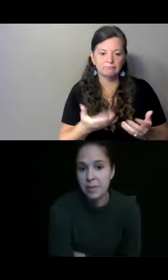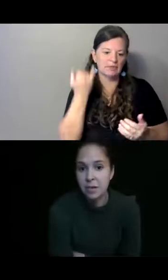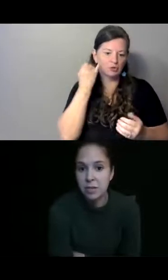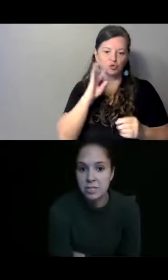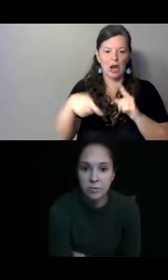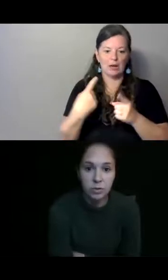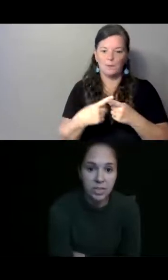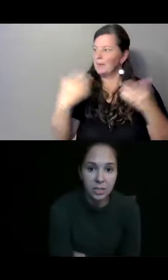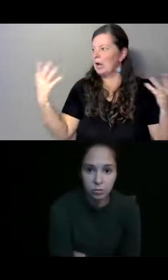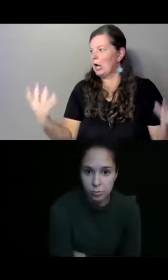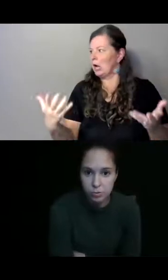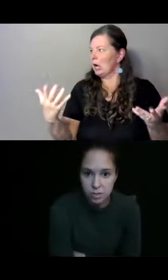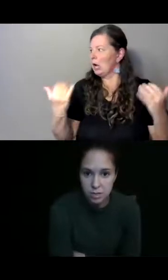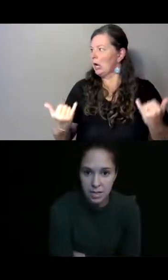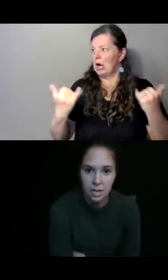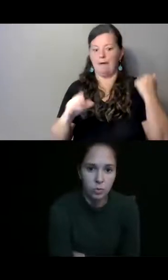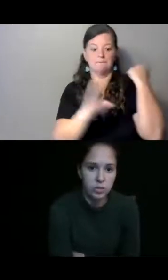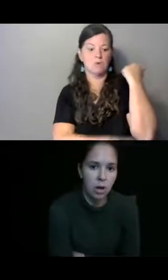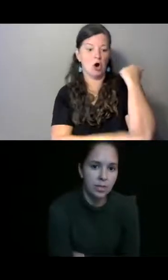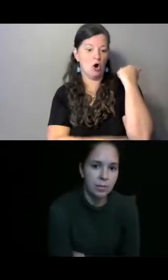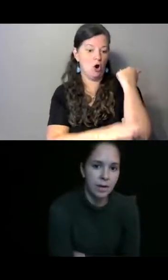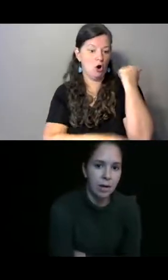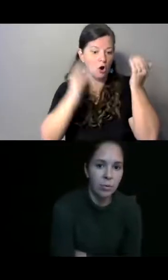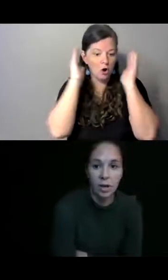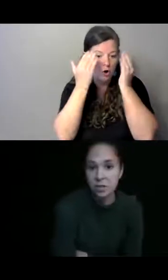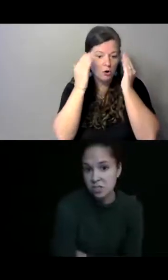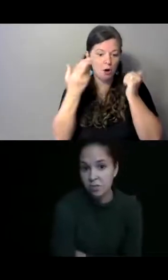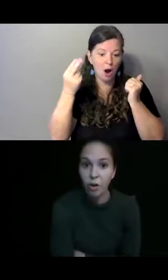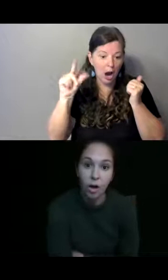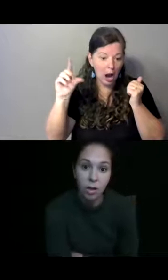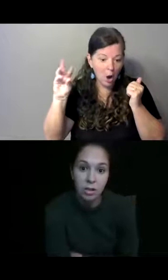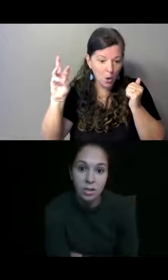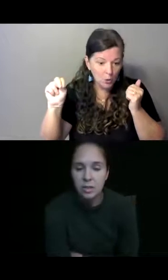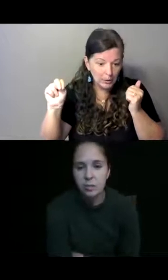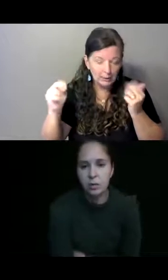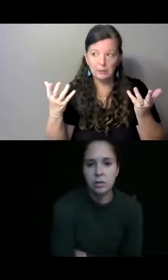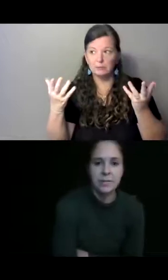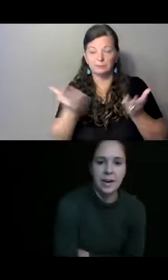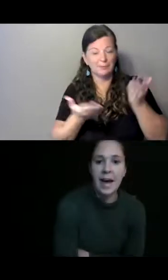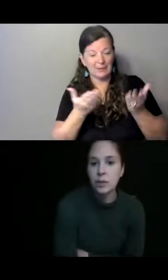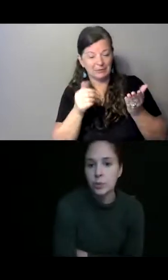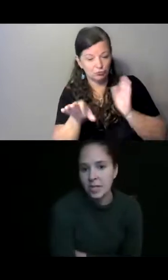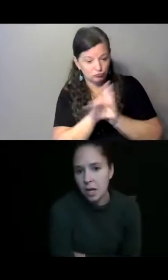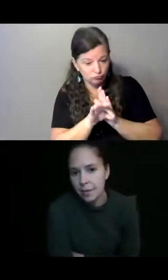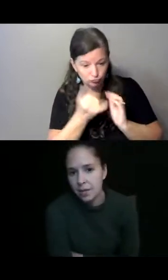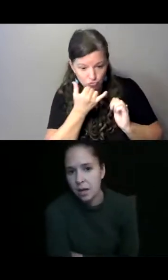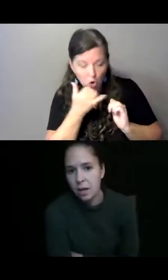they are in different reading groups and we're talking about, well, it's the fall where we've got Halloween coming up.